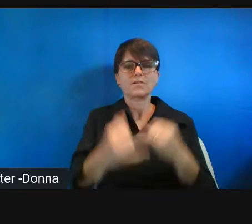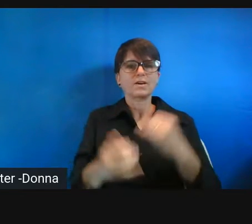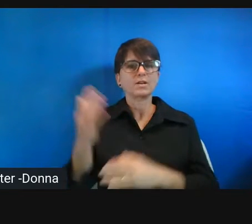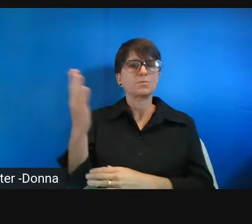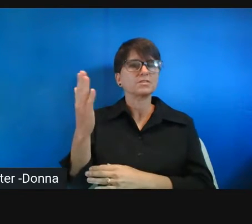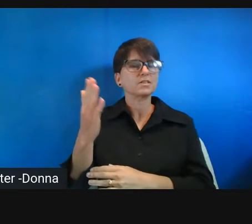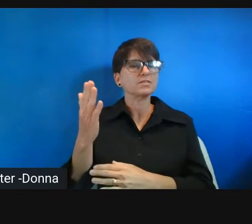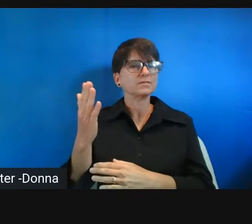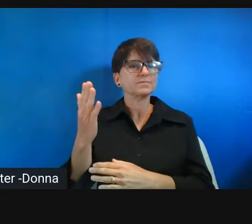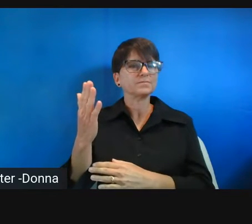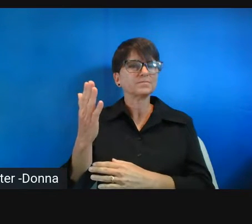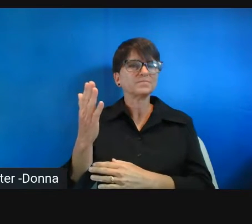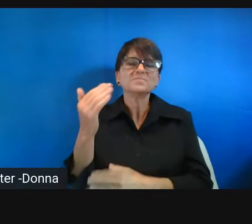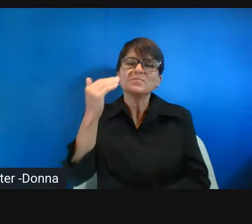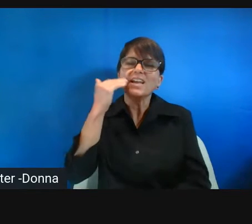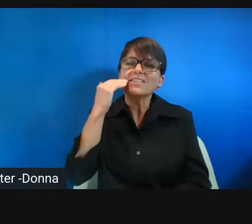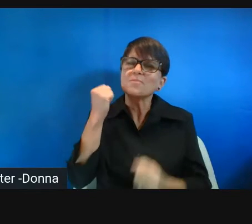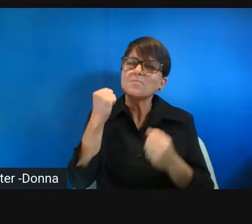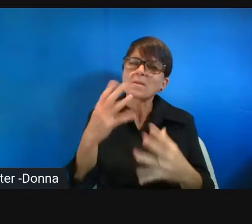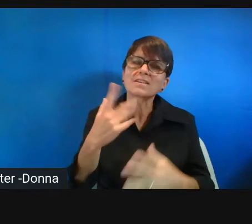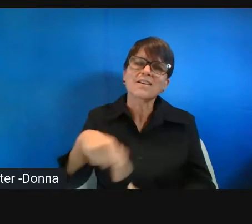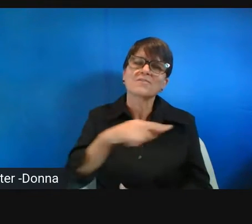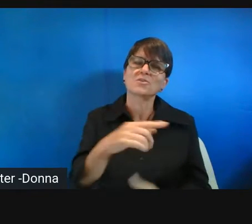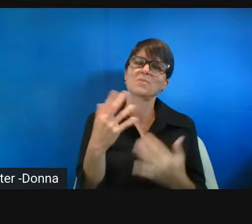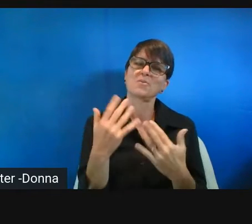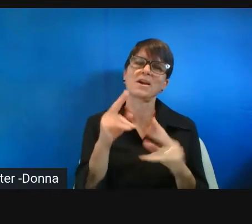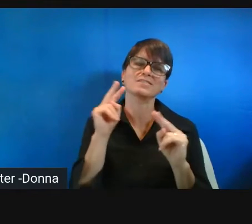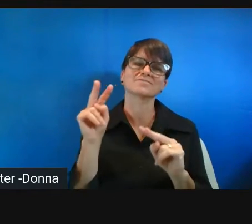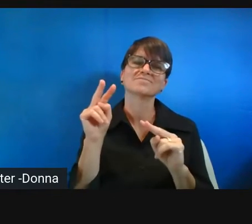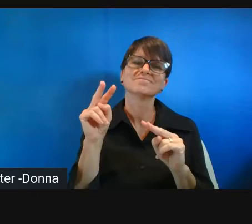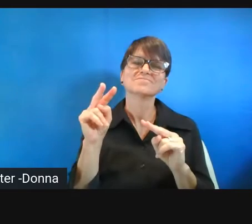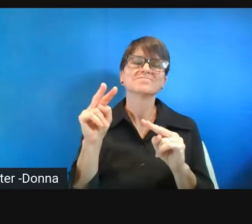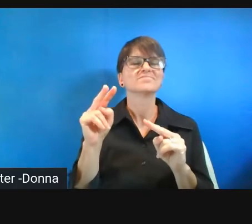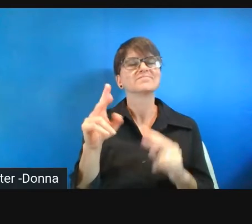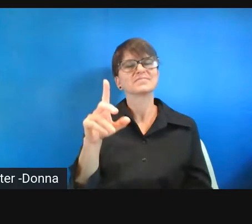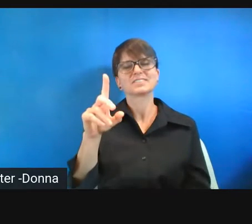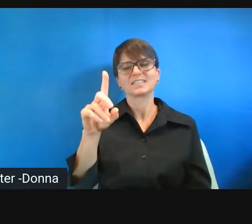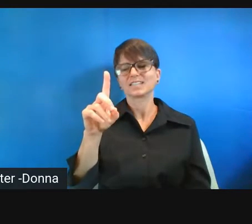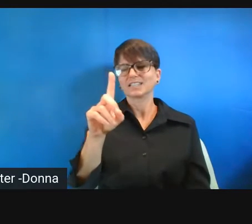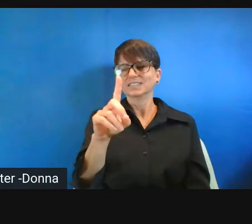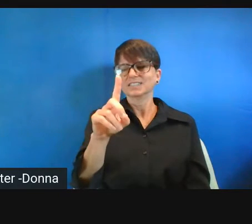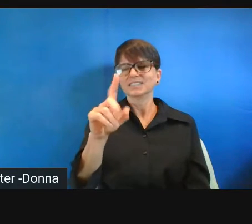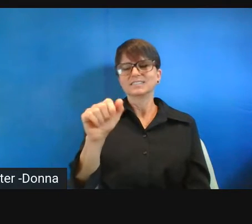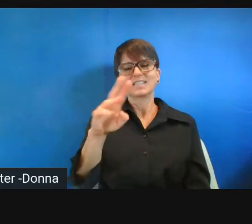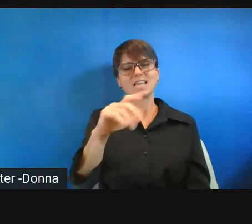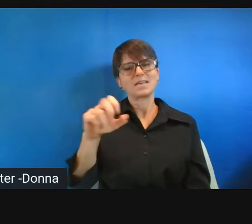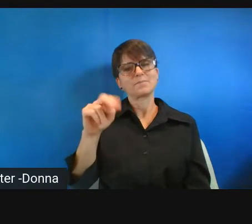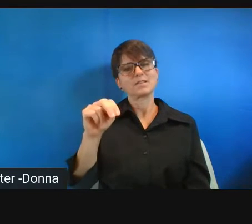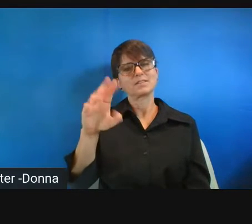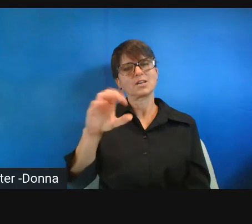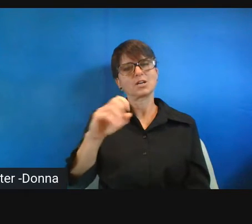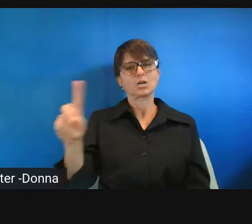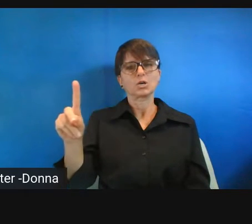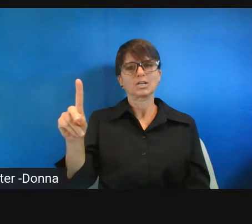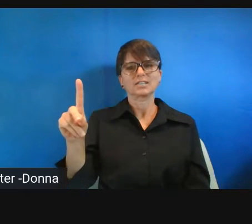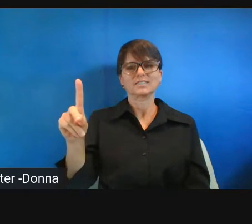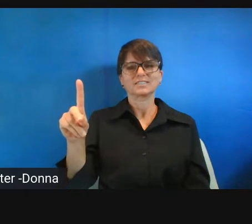One, I know a bunch of us have been waiting for. Coming up is Damon Cook with dialogs, modals, and pop-ups.